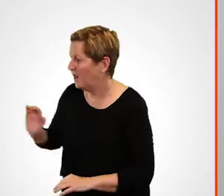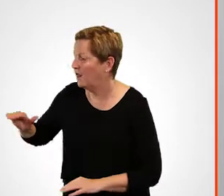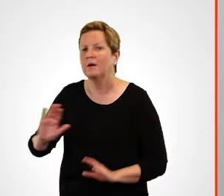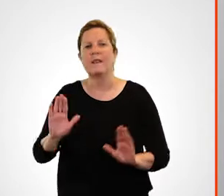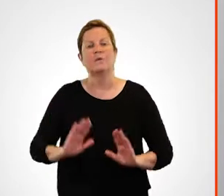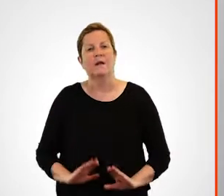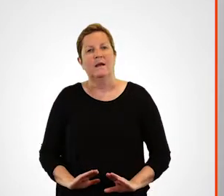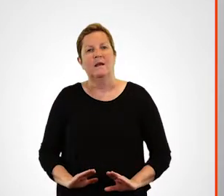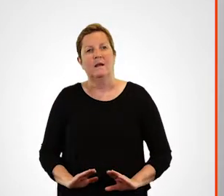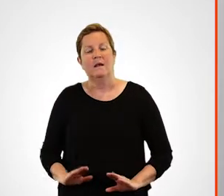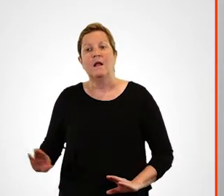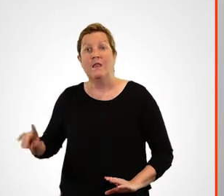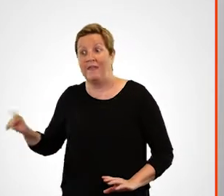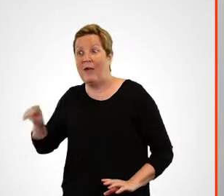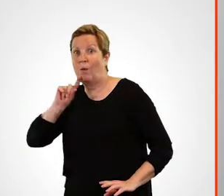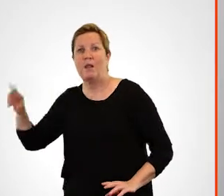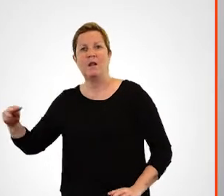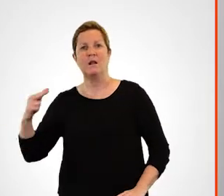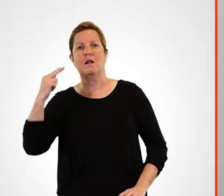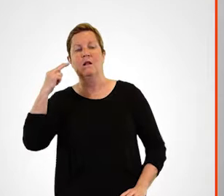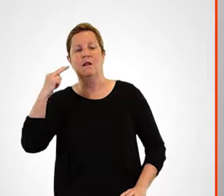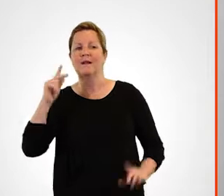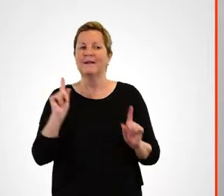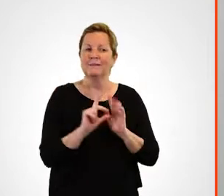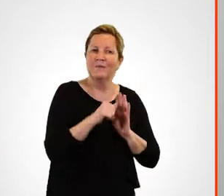can be a good thing rather than a negative thing.